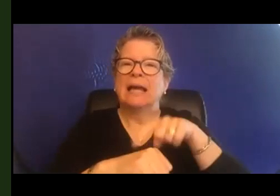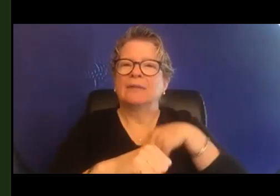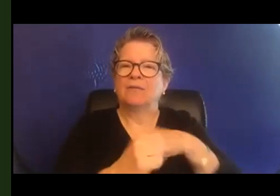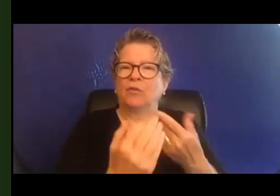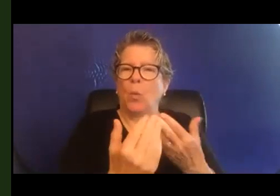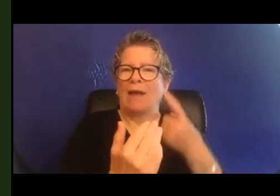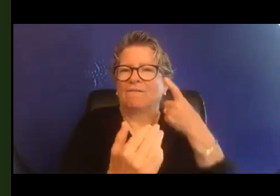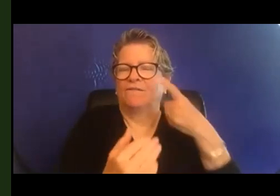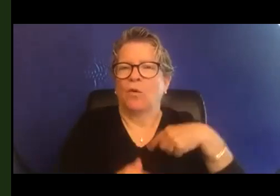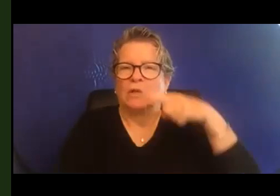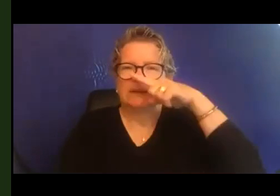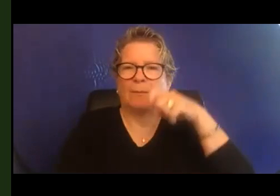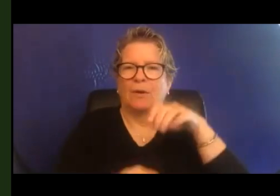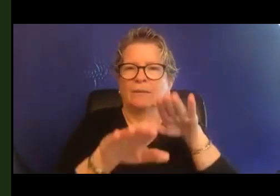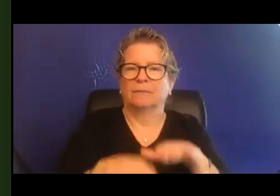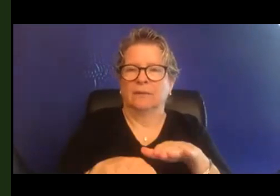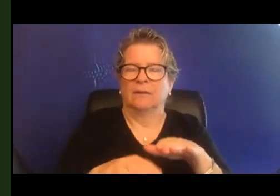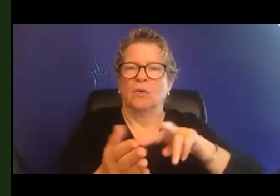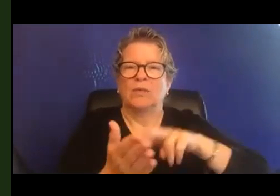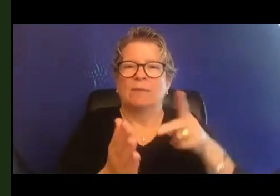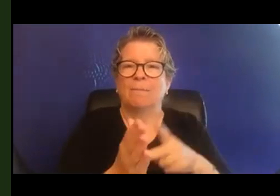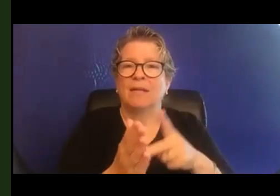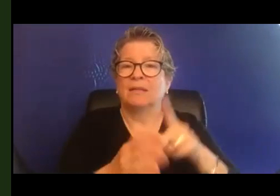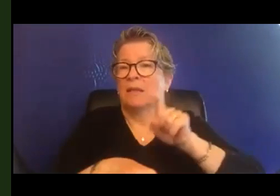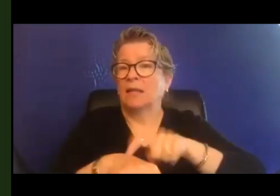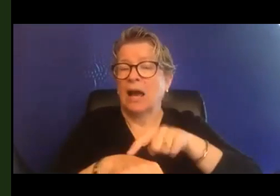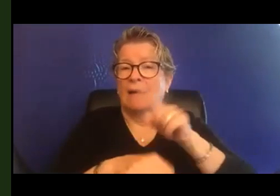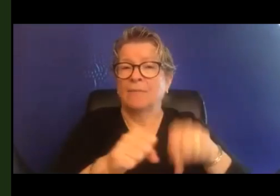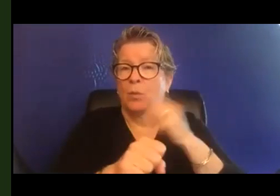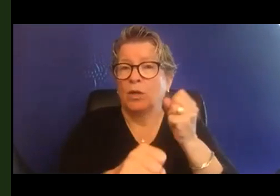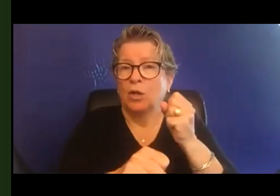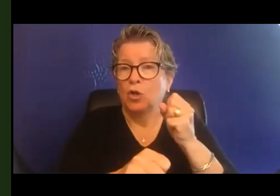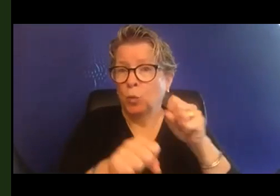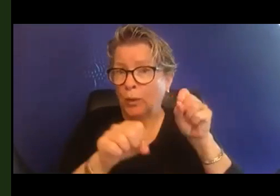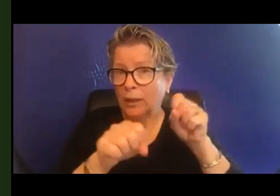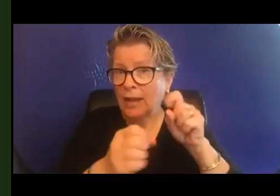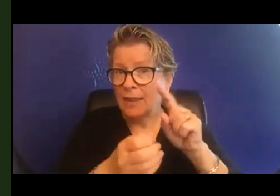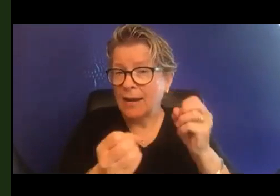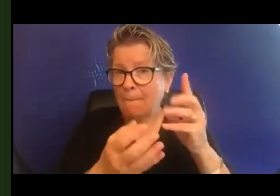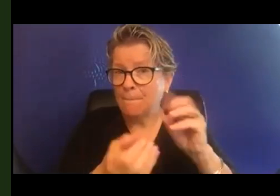Also the work hours we are allowed to use will affect the overall duration, longer work hours mean the construction